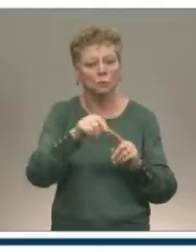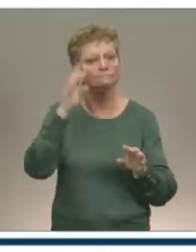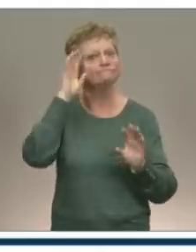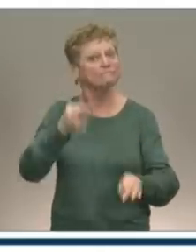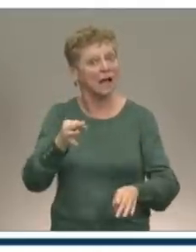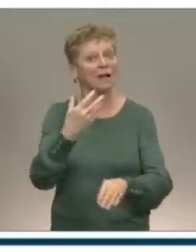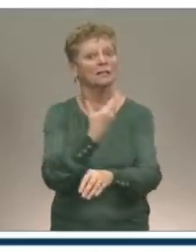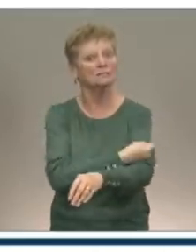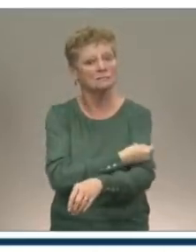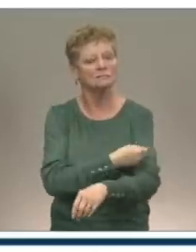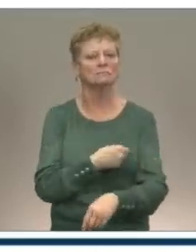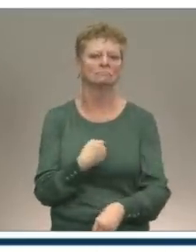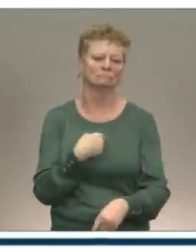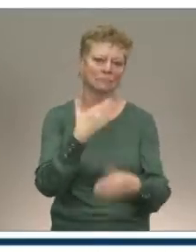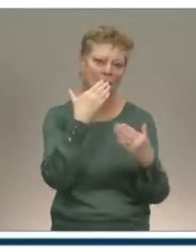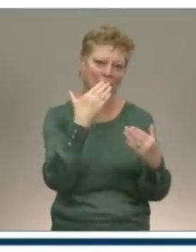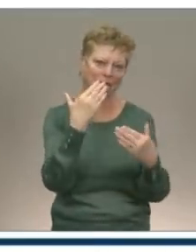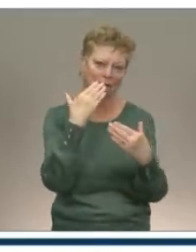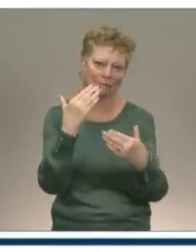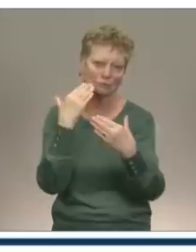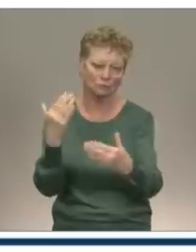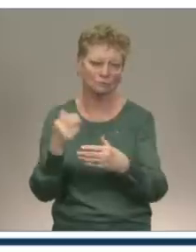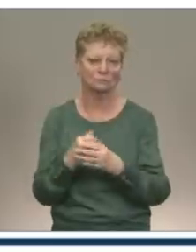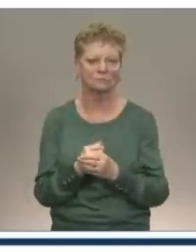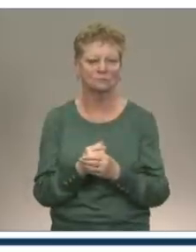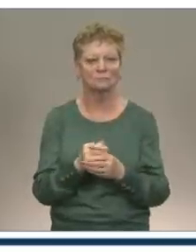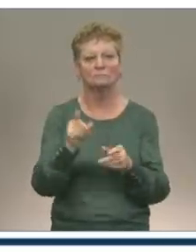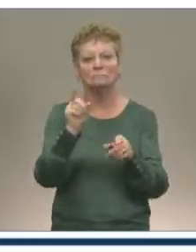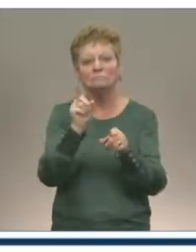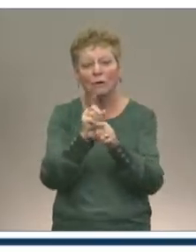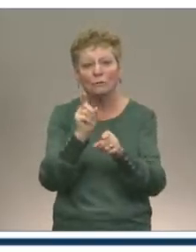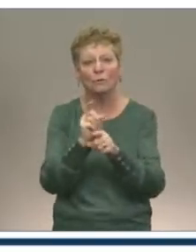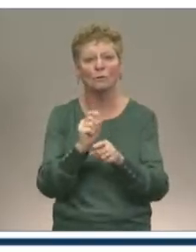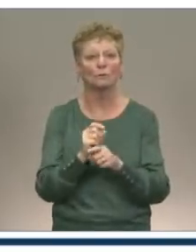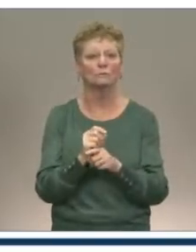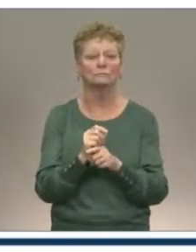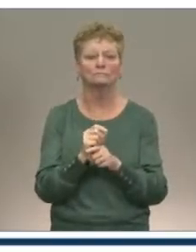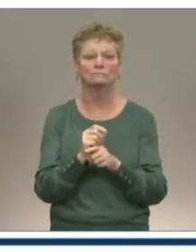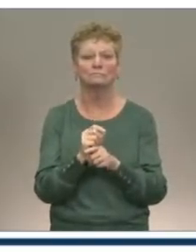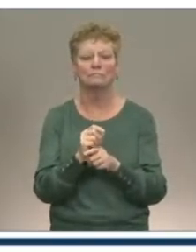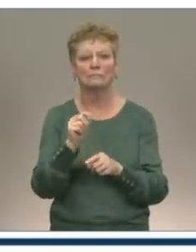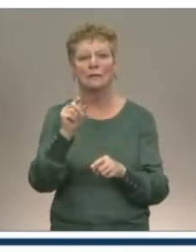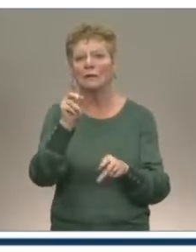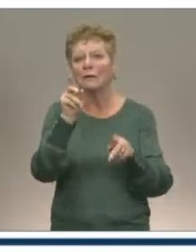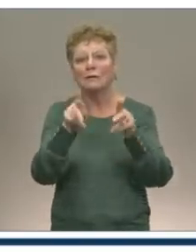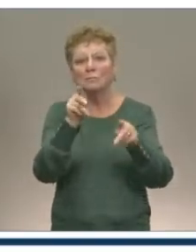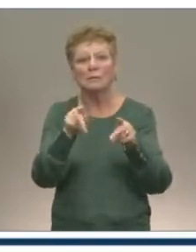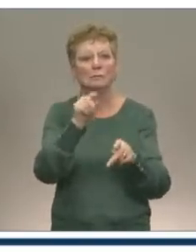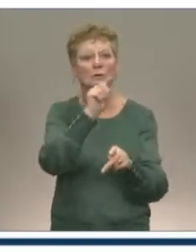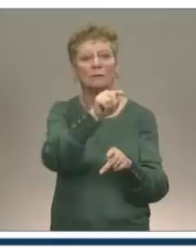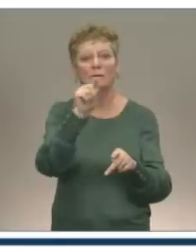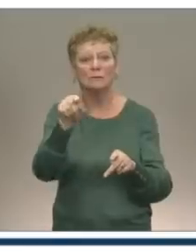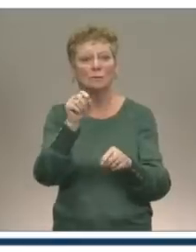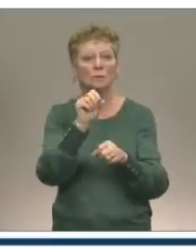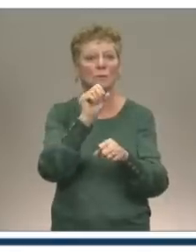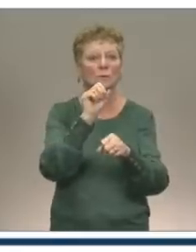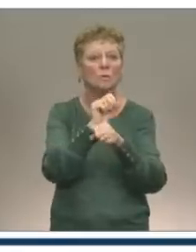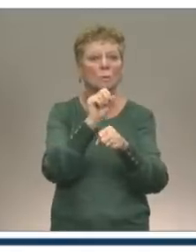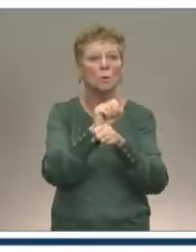have gotten vaccinated and i also send my thanks to those who are employed under vaccine mandates